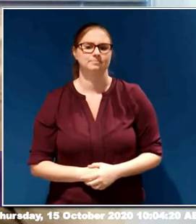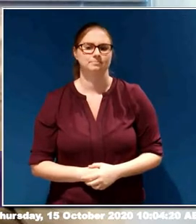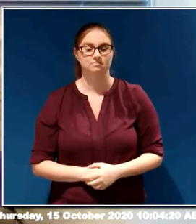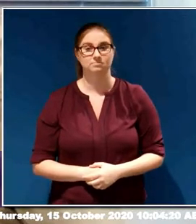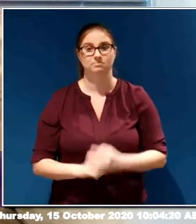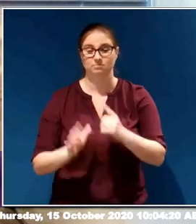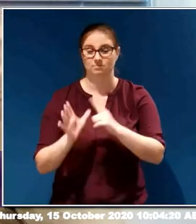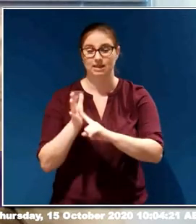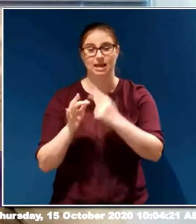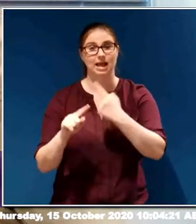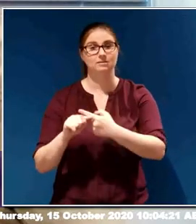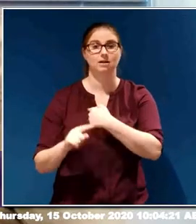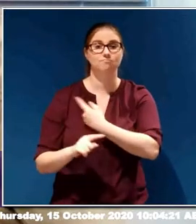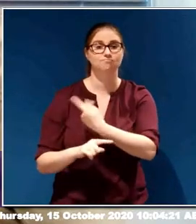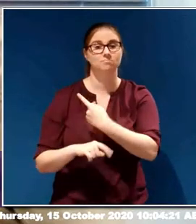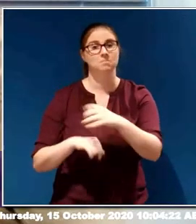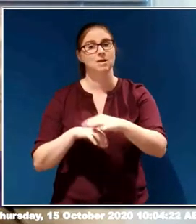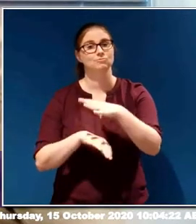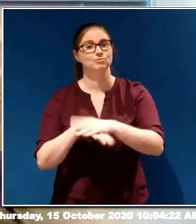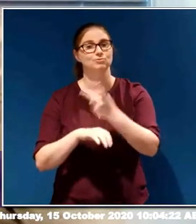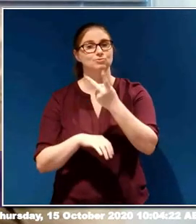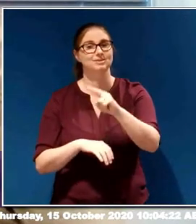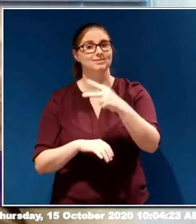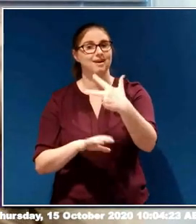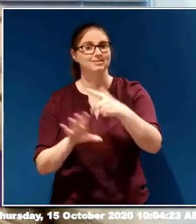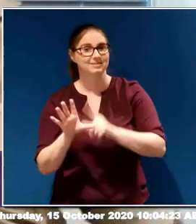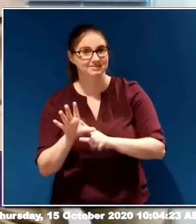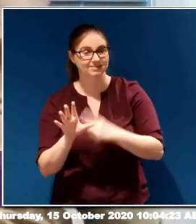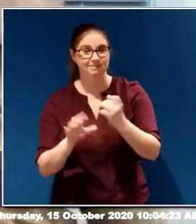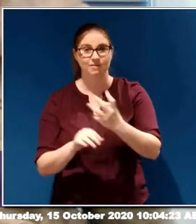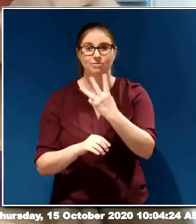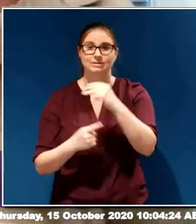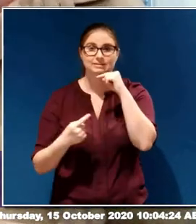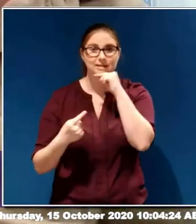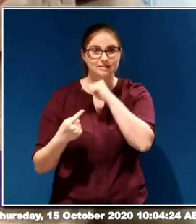We have three sons, Christopher's 27, Ben's 24